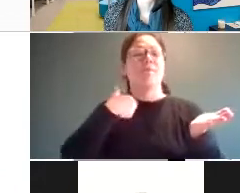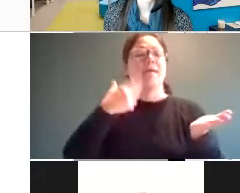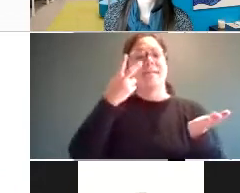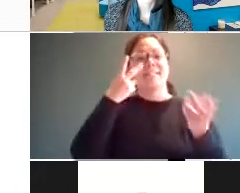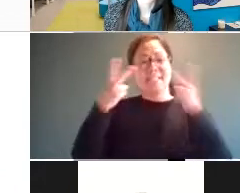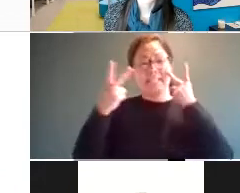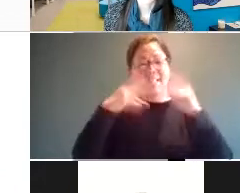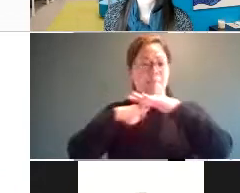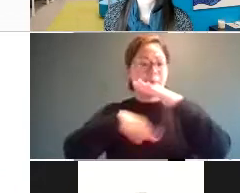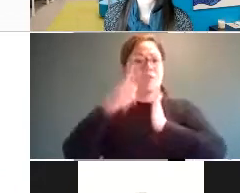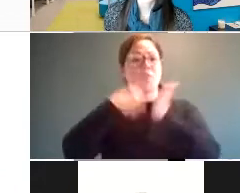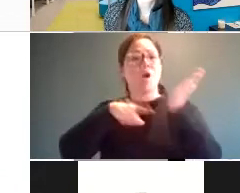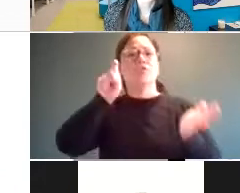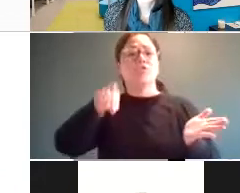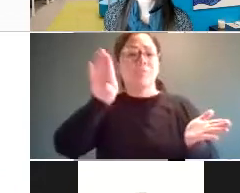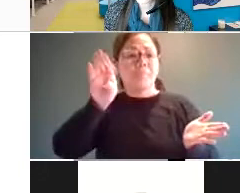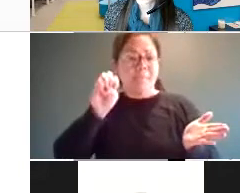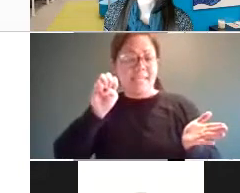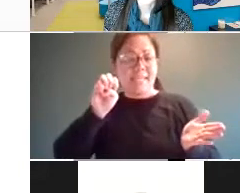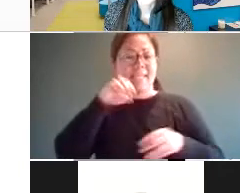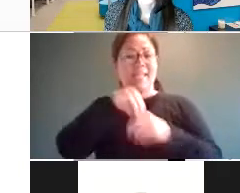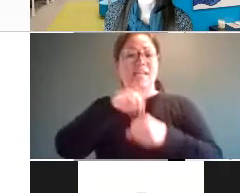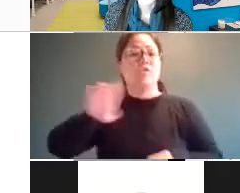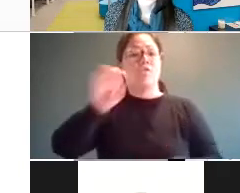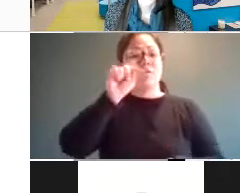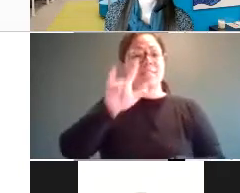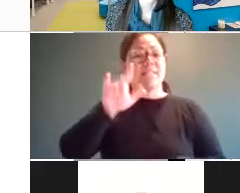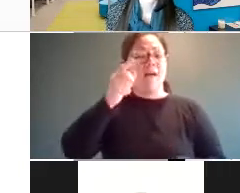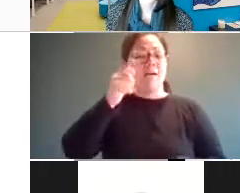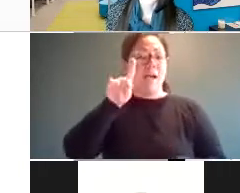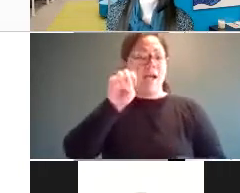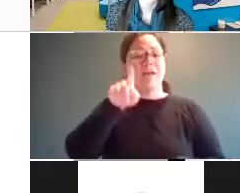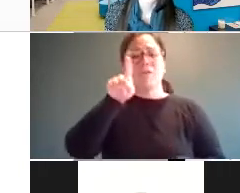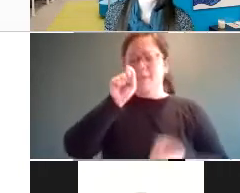of what should be in a style guide, here are some questions that you can ask yourself